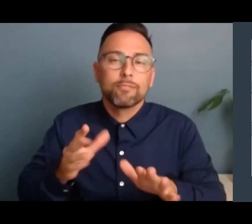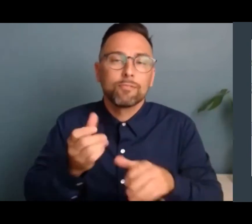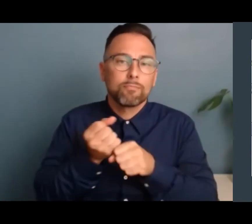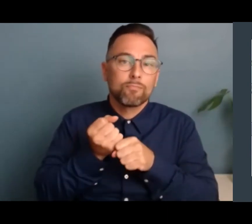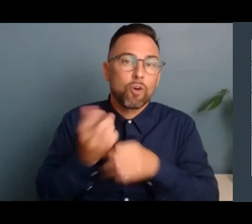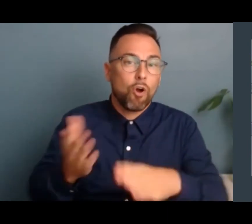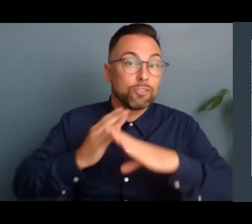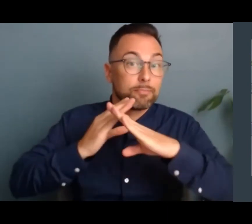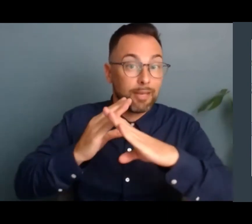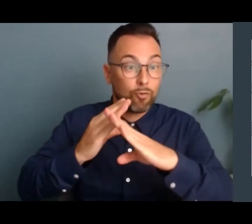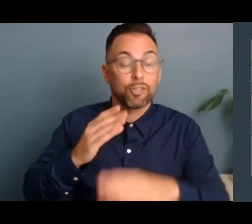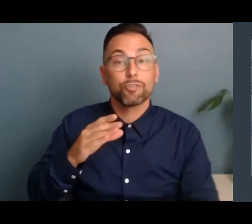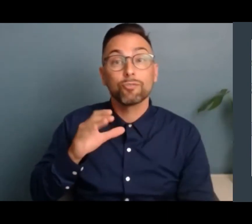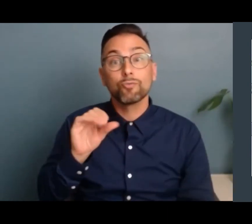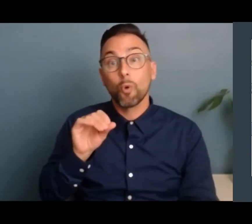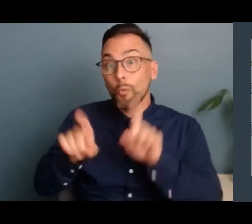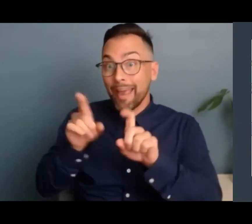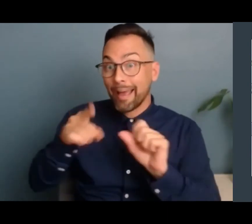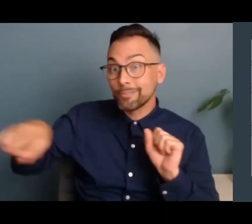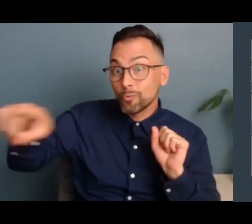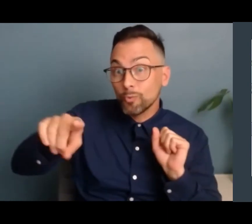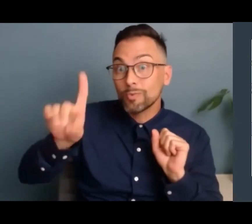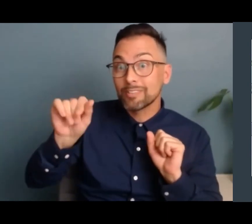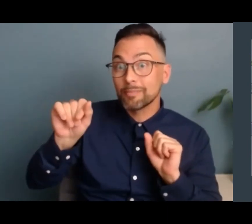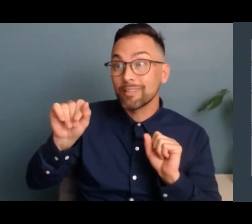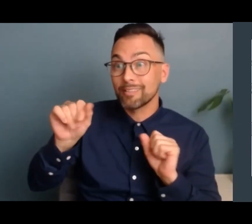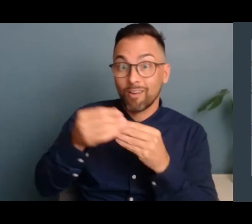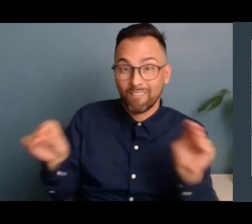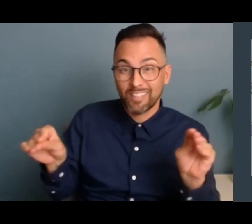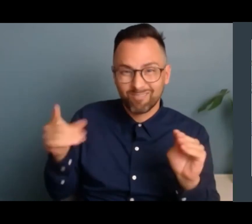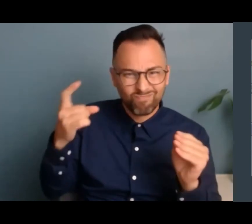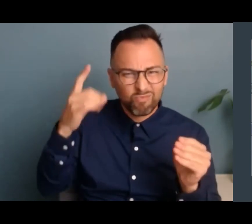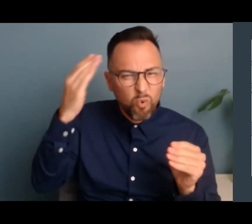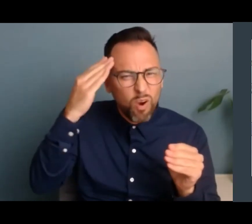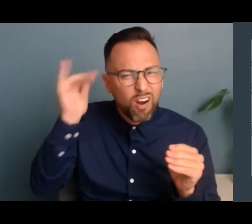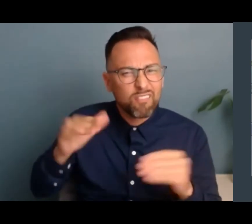there's a lot of noise that creates barriers. So we checked in with the disability offices